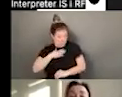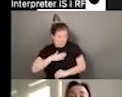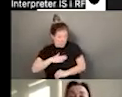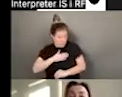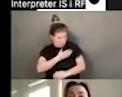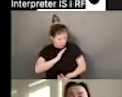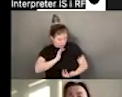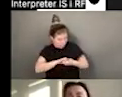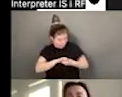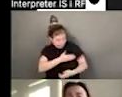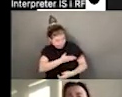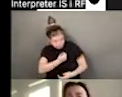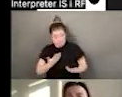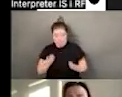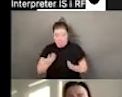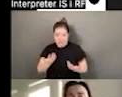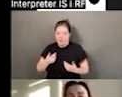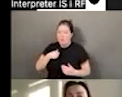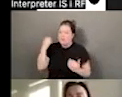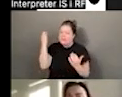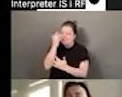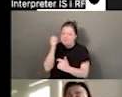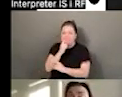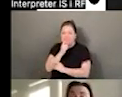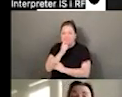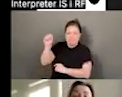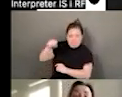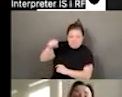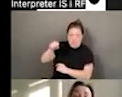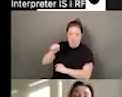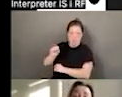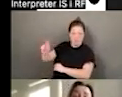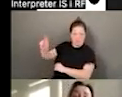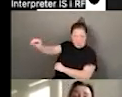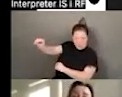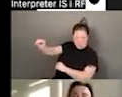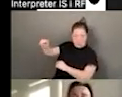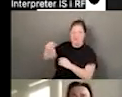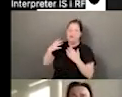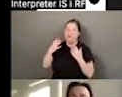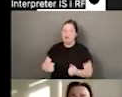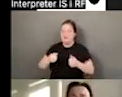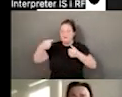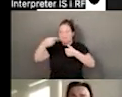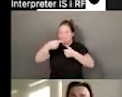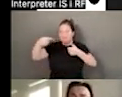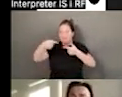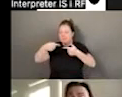Then to be able to go into and really invest in a project, we have specific criteria that need to be